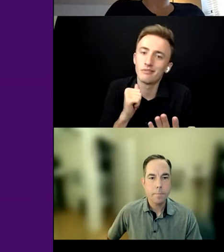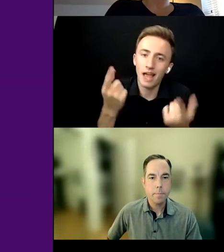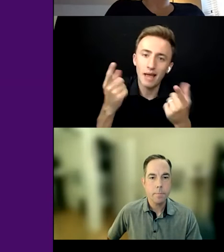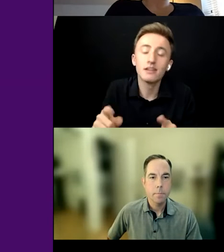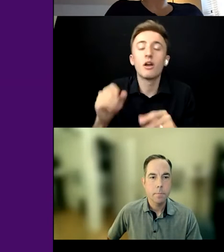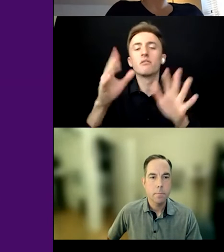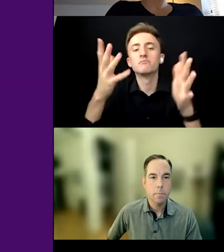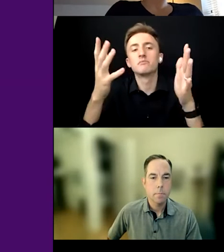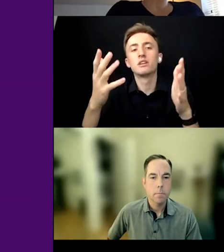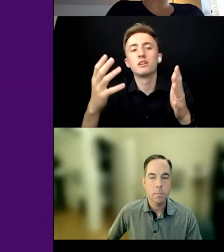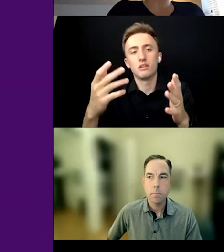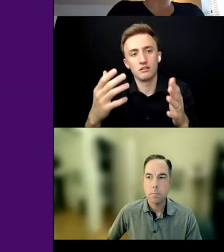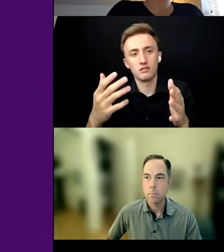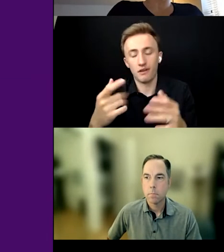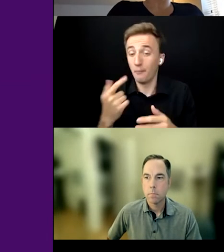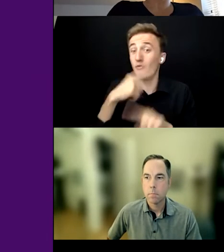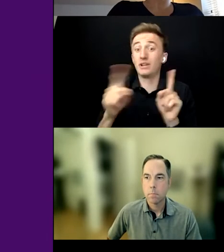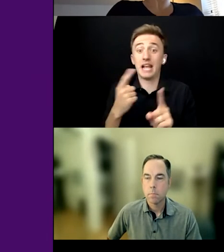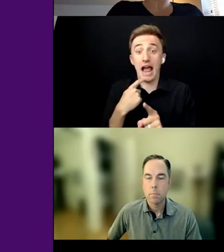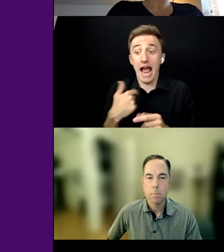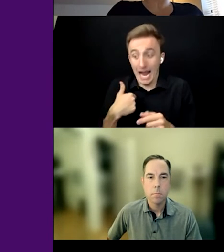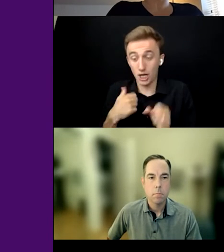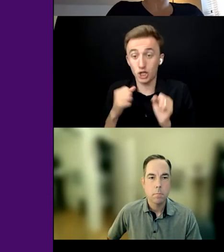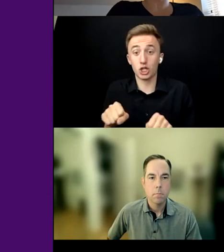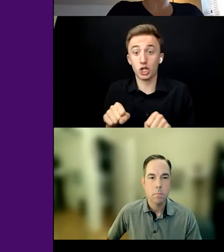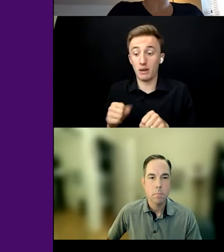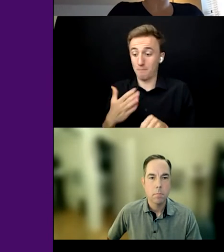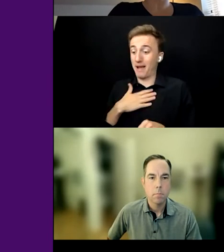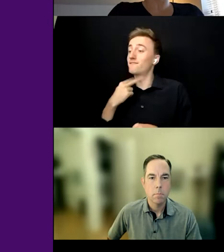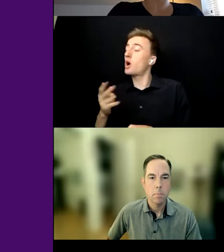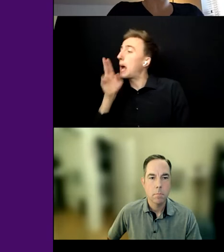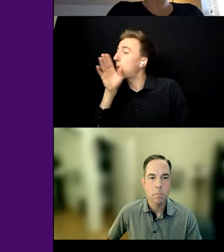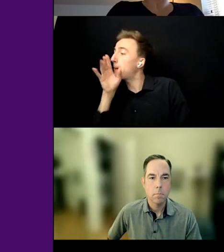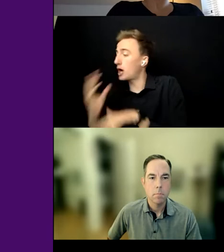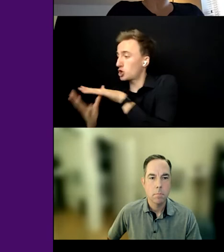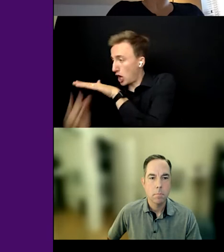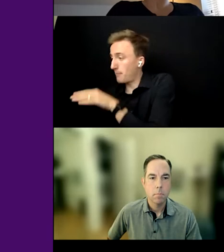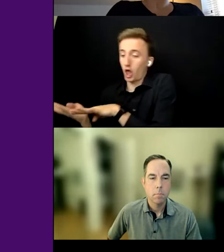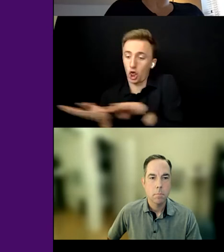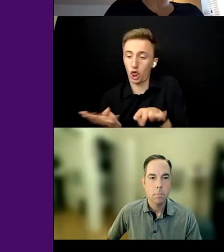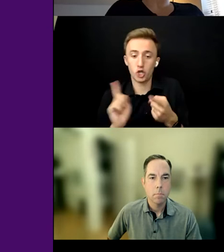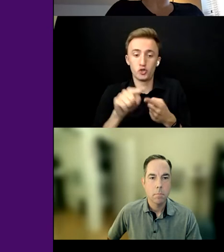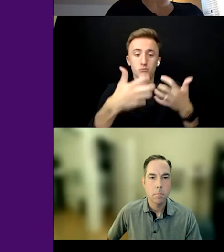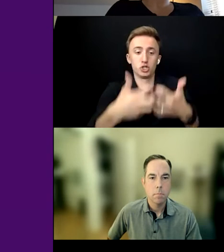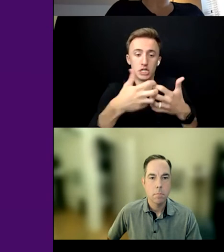that I was able to clone that version of my voice in 10 or 15 minutes of recording suggests to me